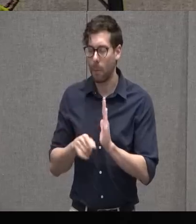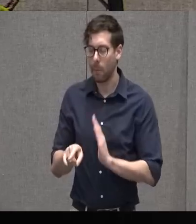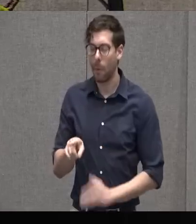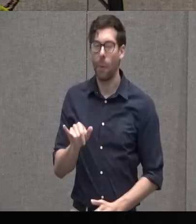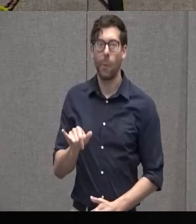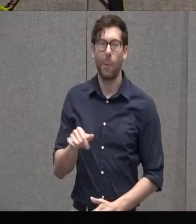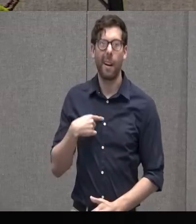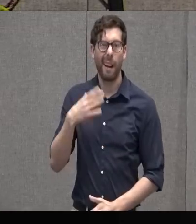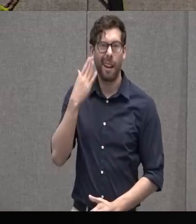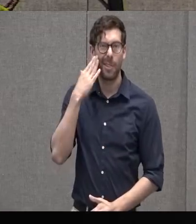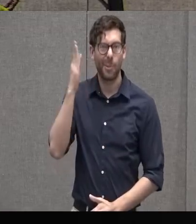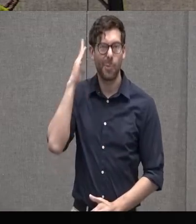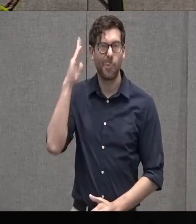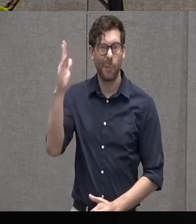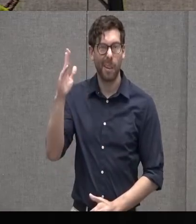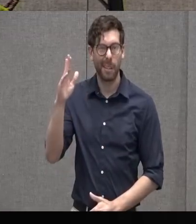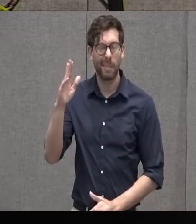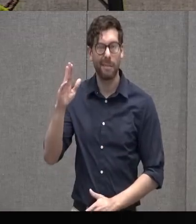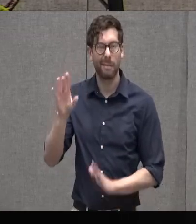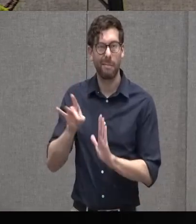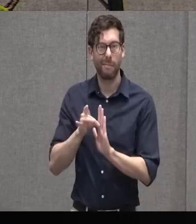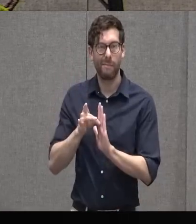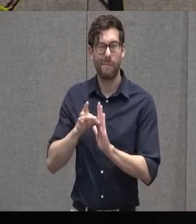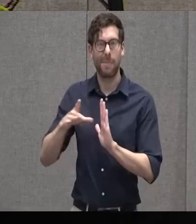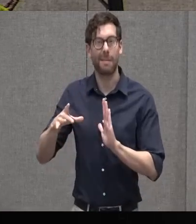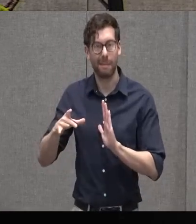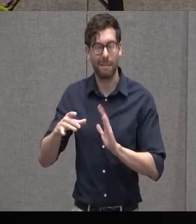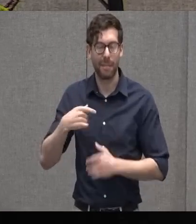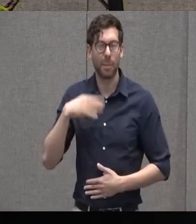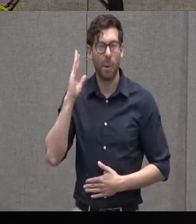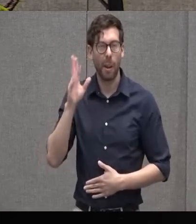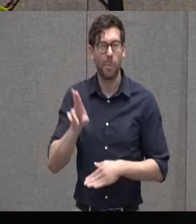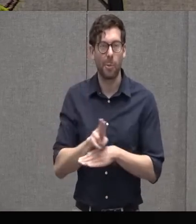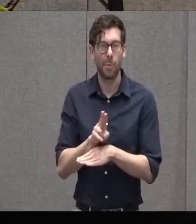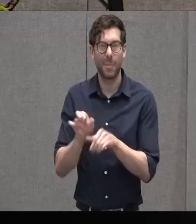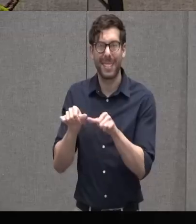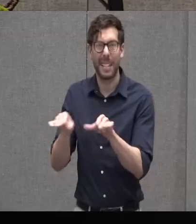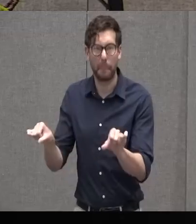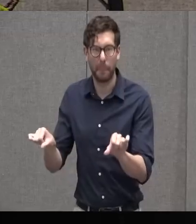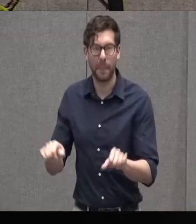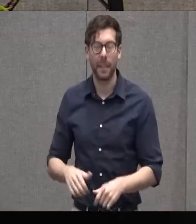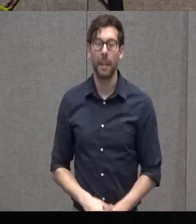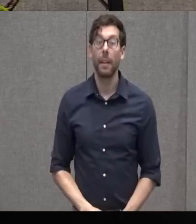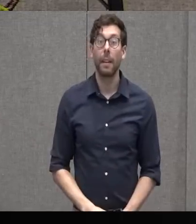I'll reinforce it with some tape. Now that I have all my price tags,